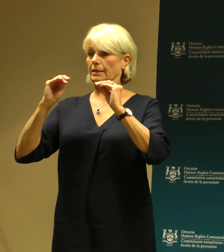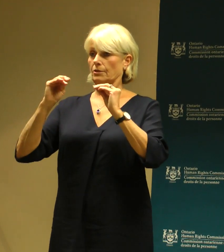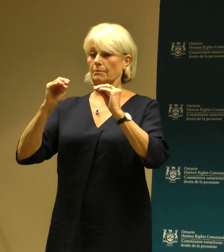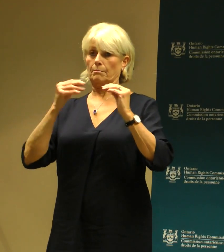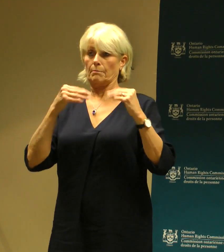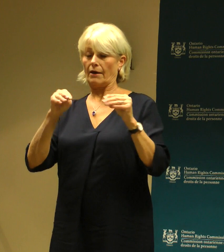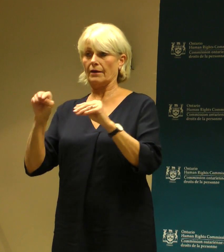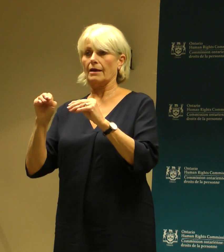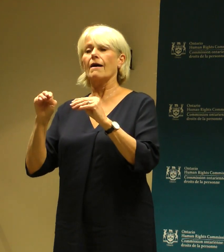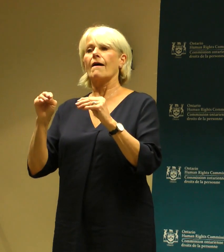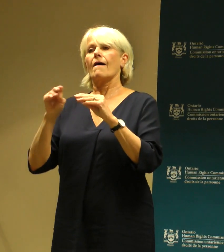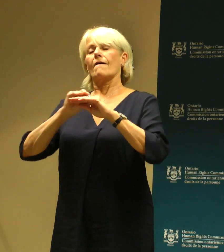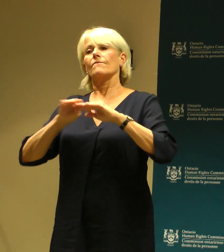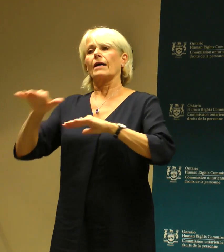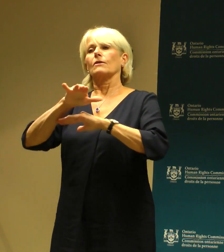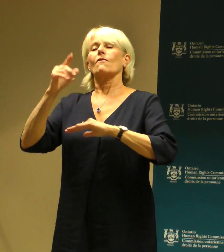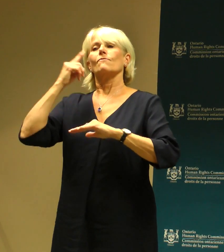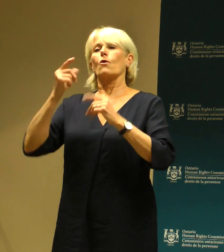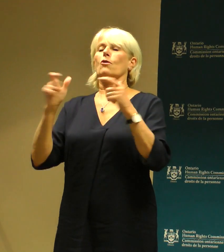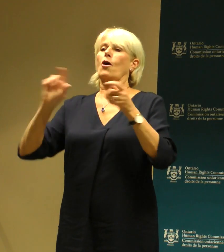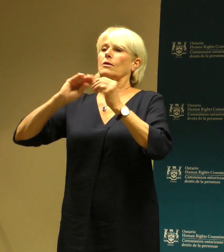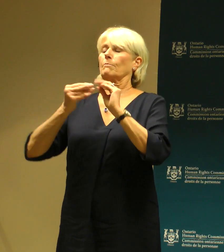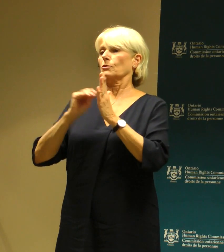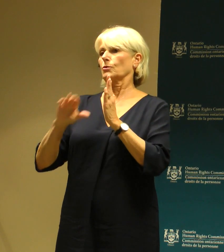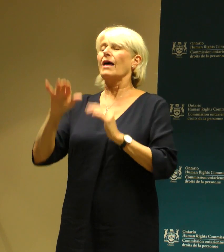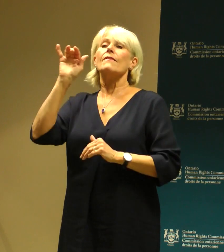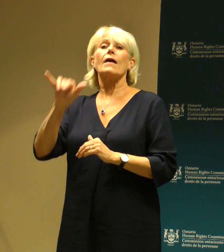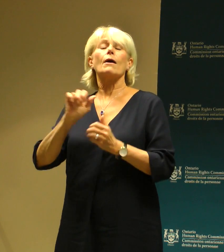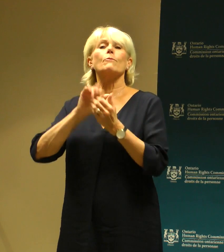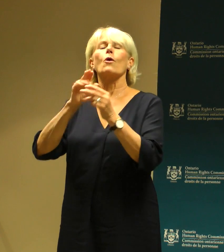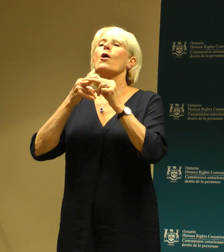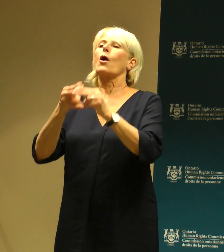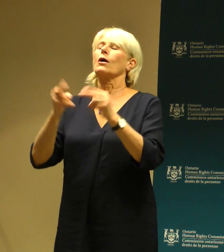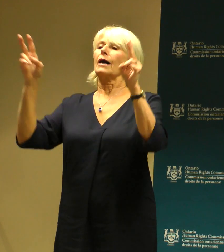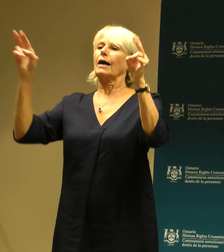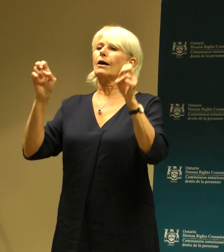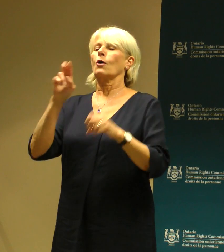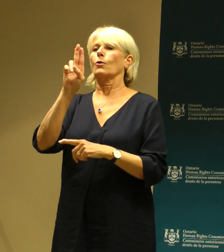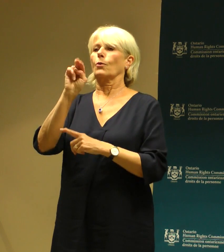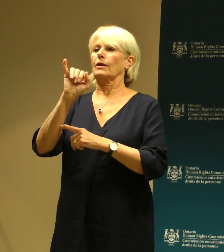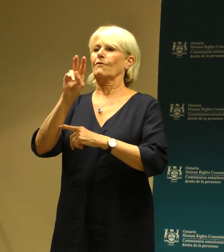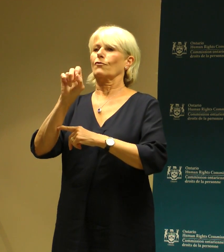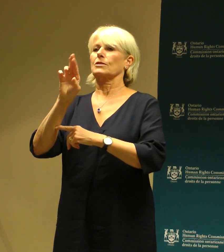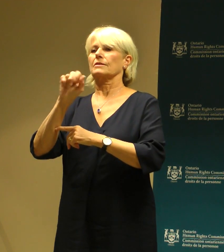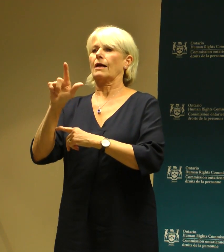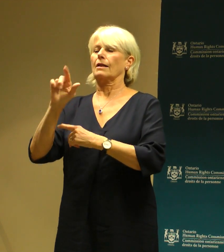effective for the largest number of students. This approach is often referred to as Universal Design for Learning.